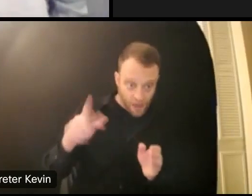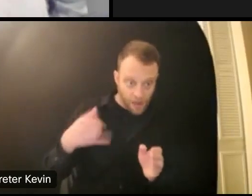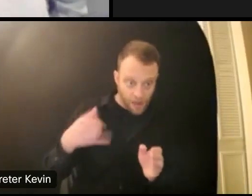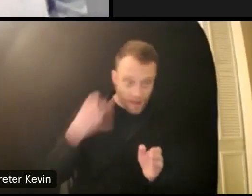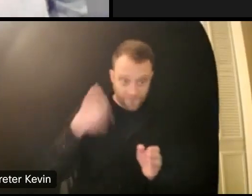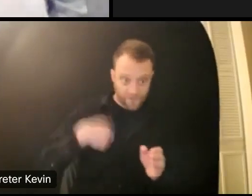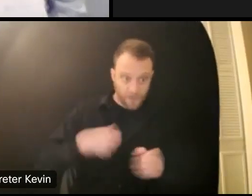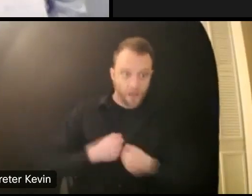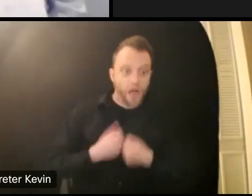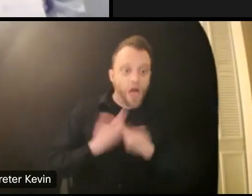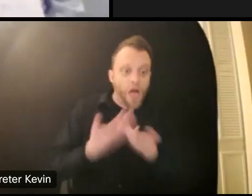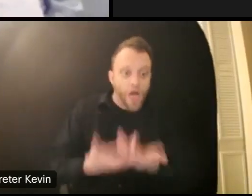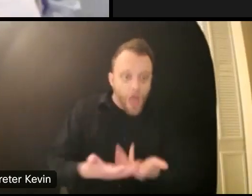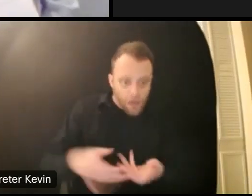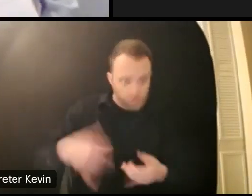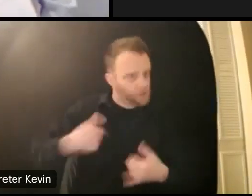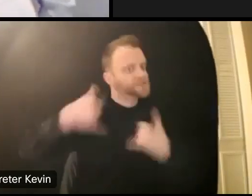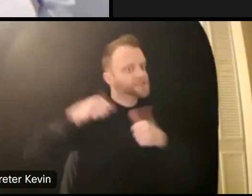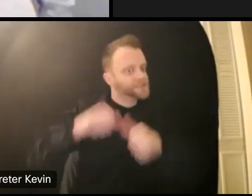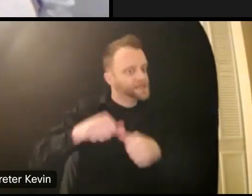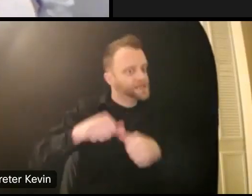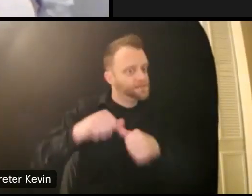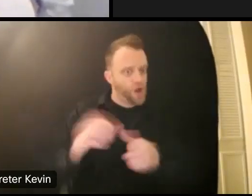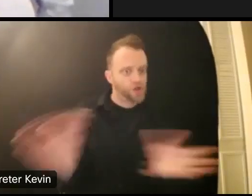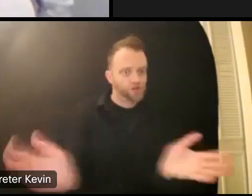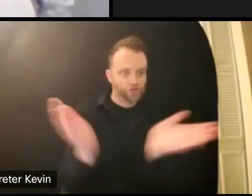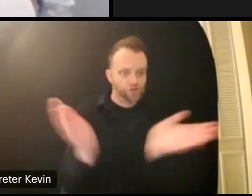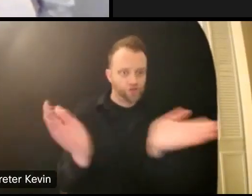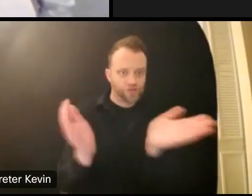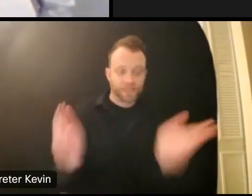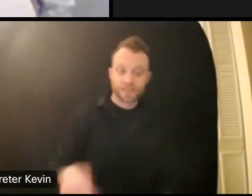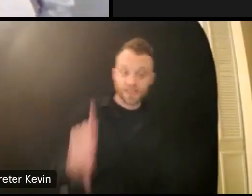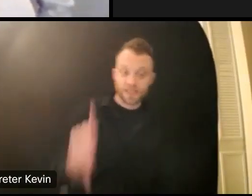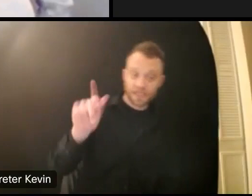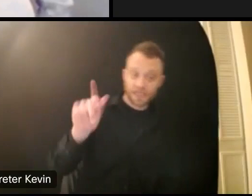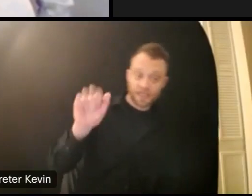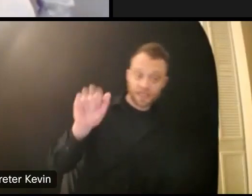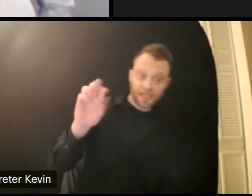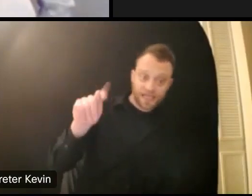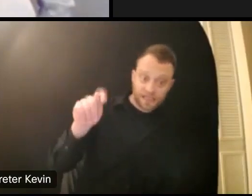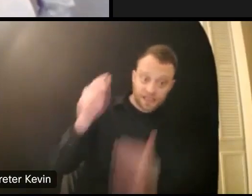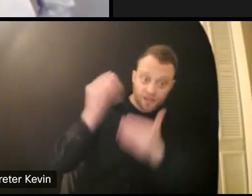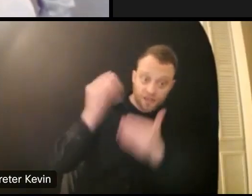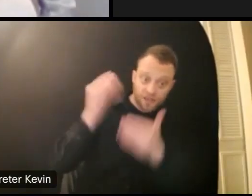Thank you all very much. Kent, last words and then we will end it. (Boese) Yes good night,